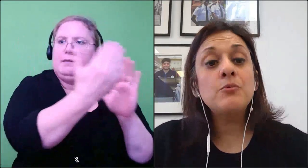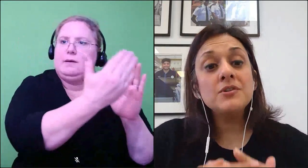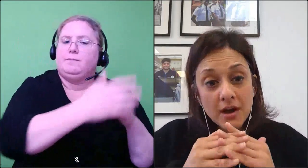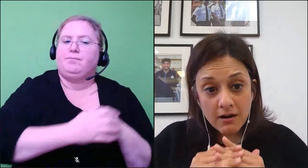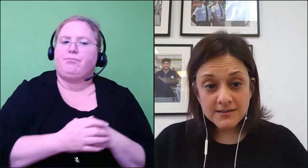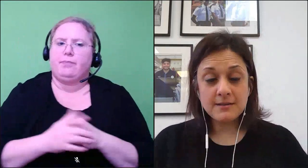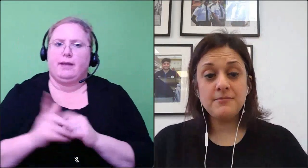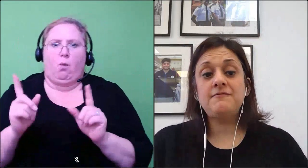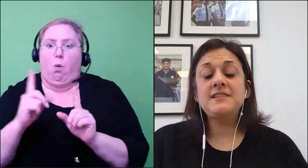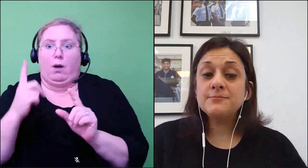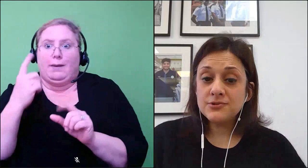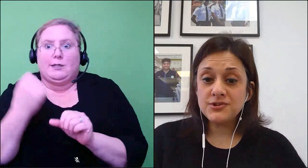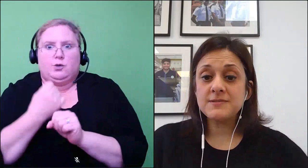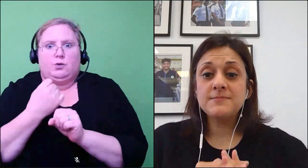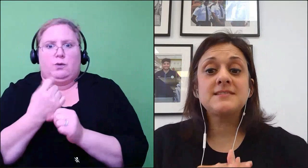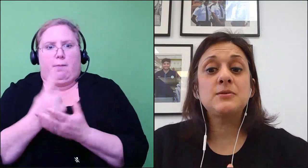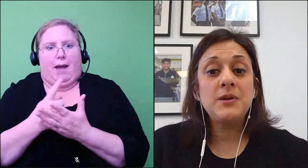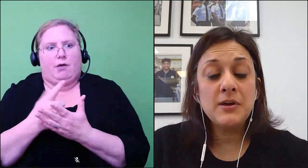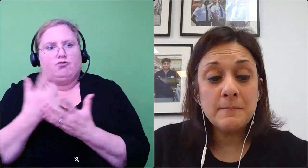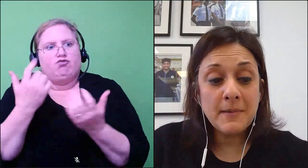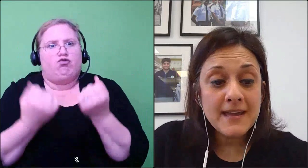What are some of the reasonable adjustments that we can make?